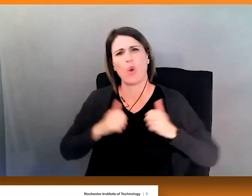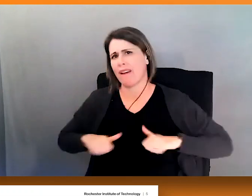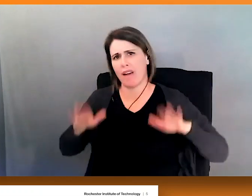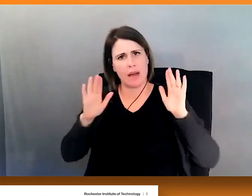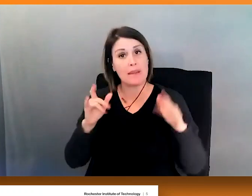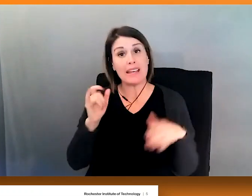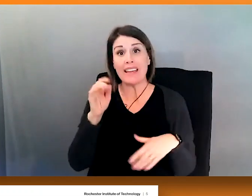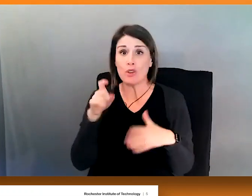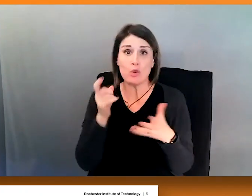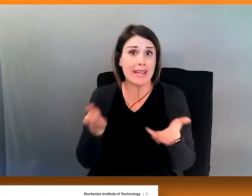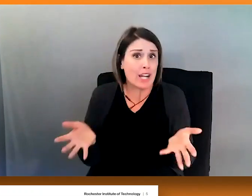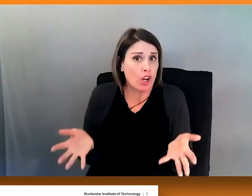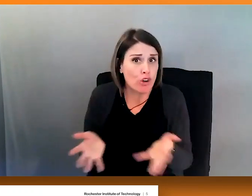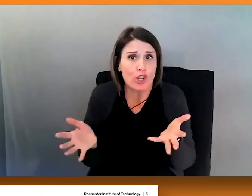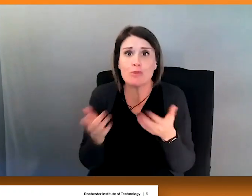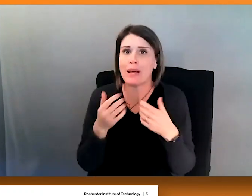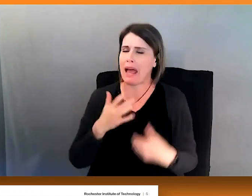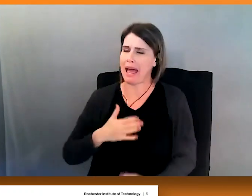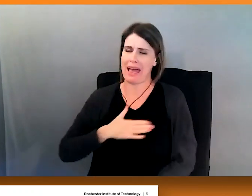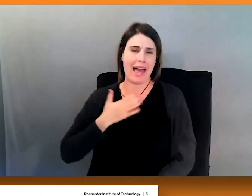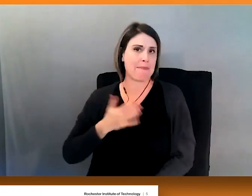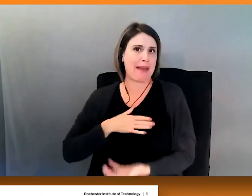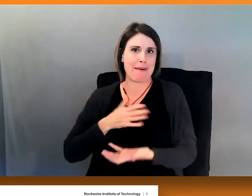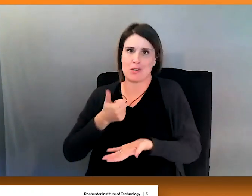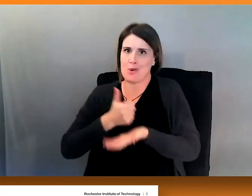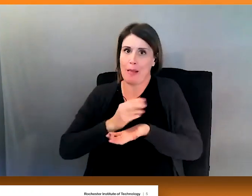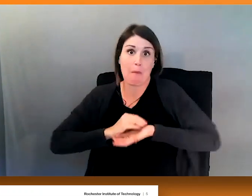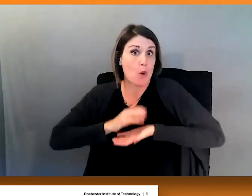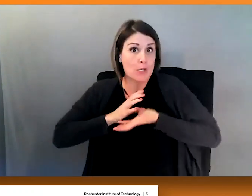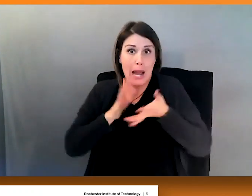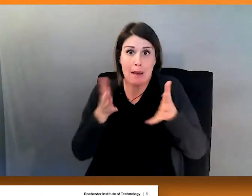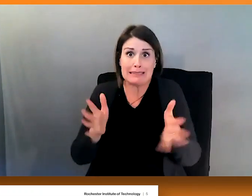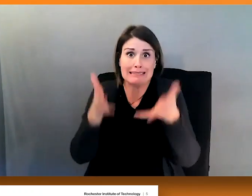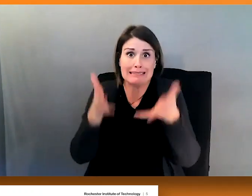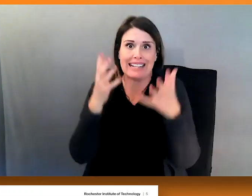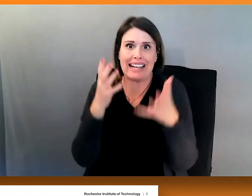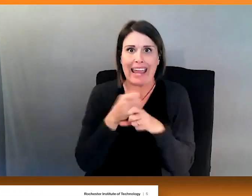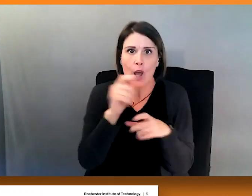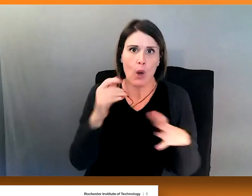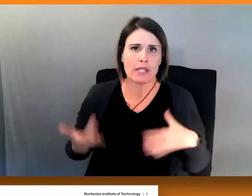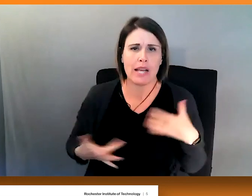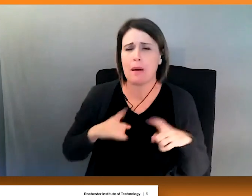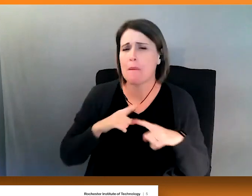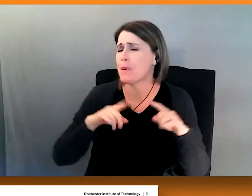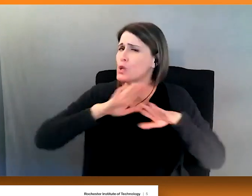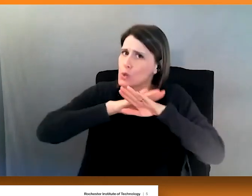I can boost you up. I can help get you excited, but don't stop. Don't give up.